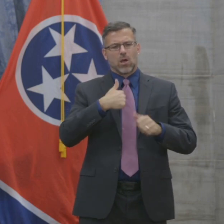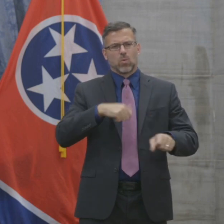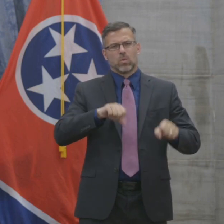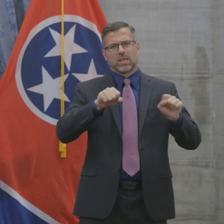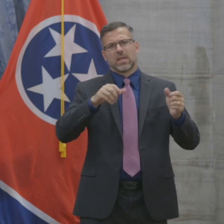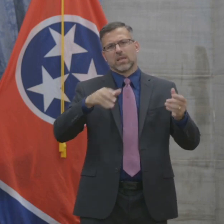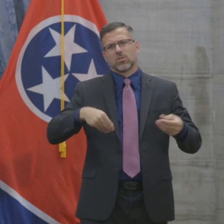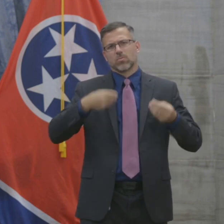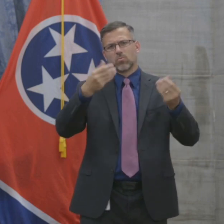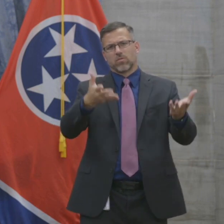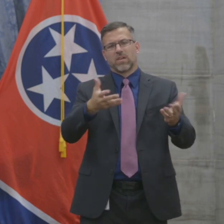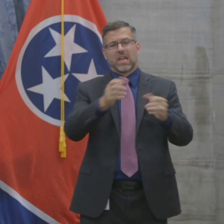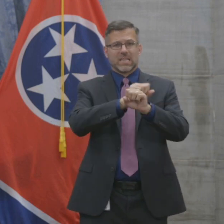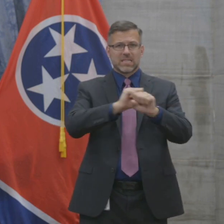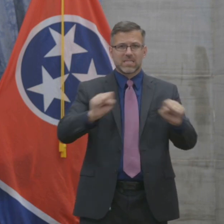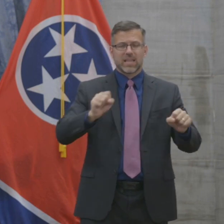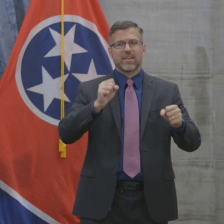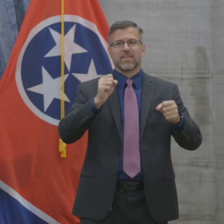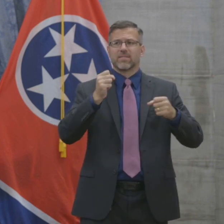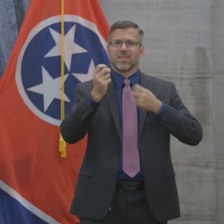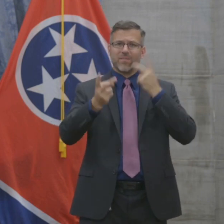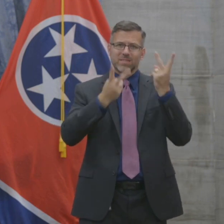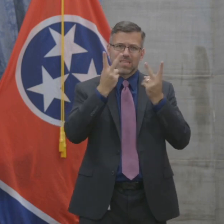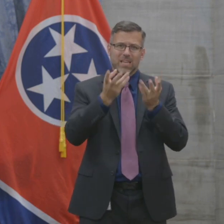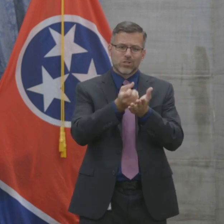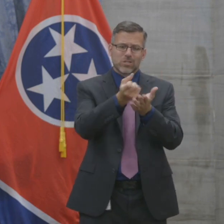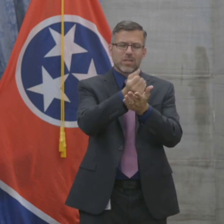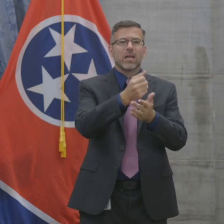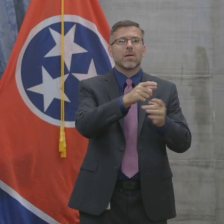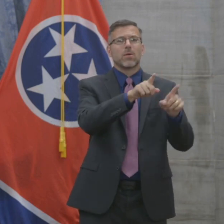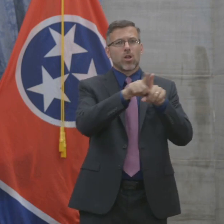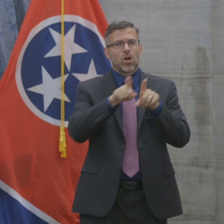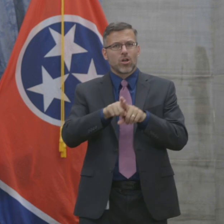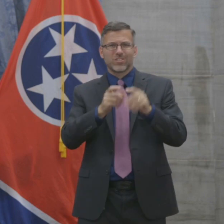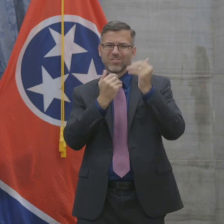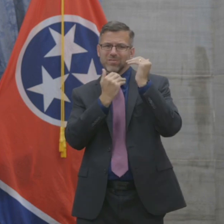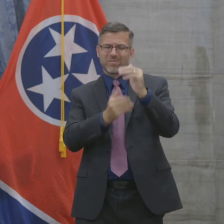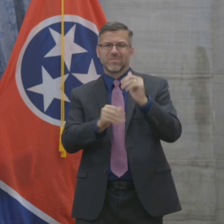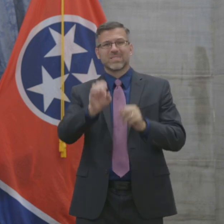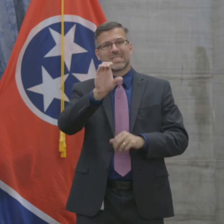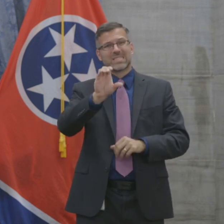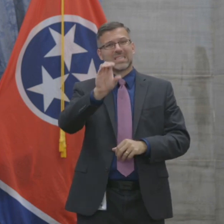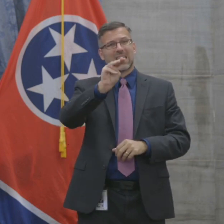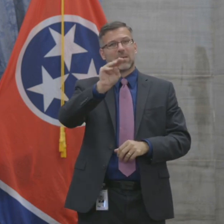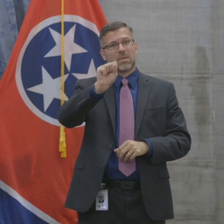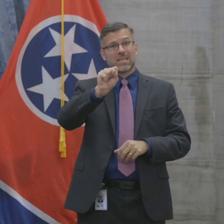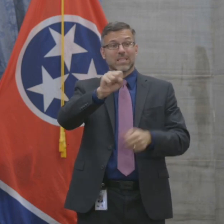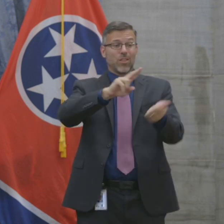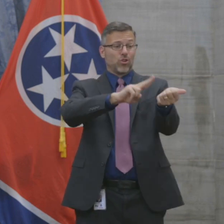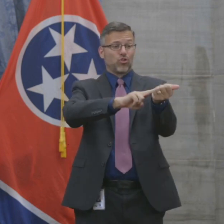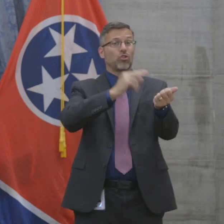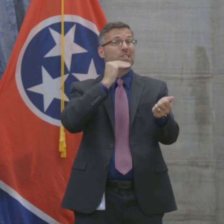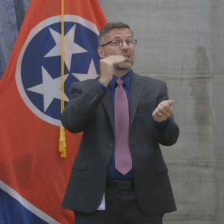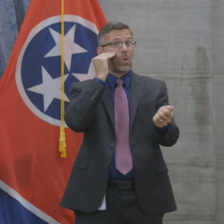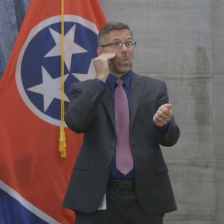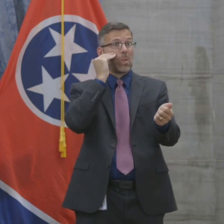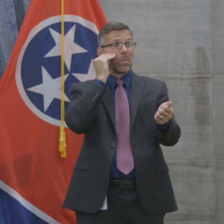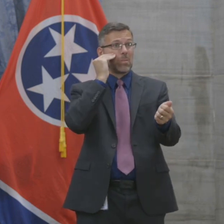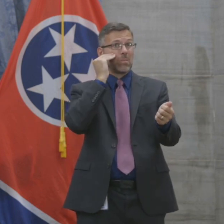COVID have occurred in nursing homes, which is why there's been such a strong effort to protect those vulnerable.